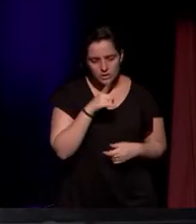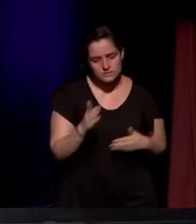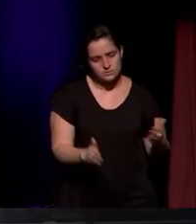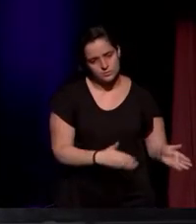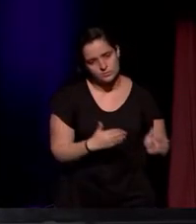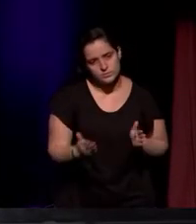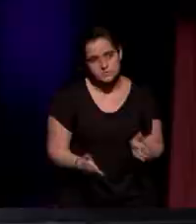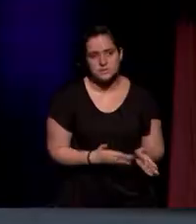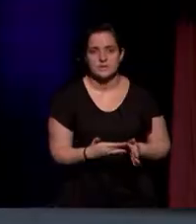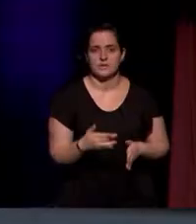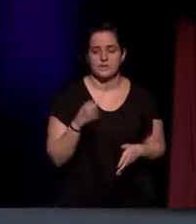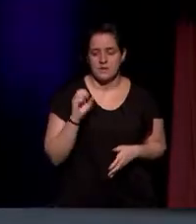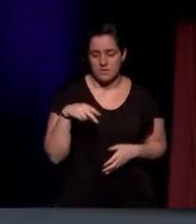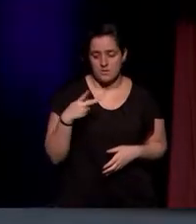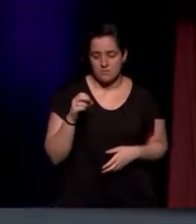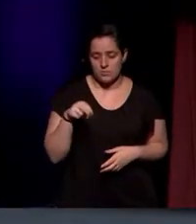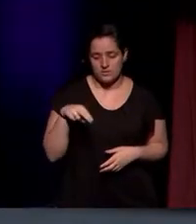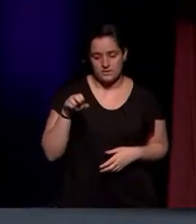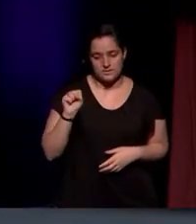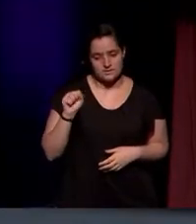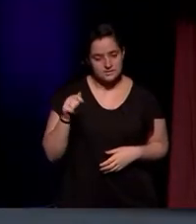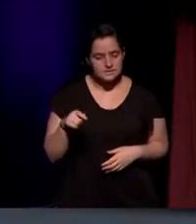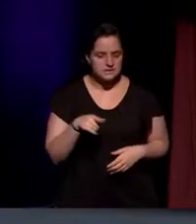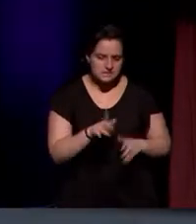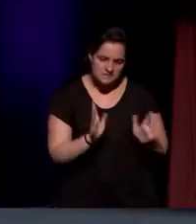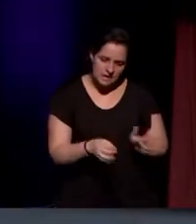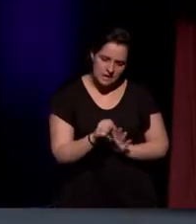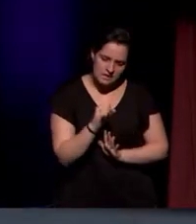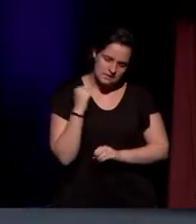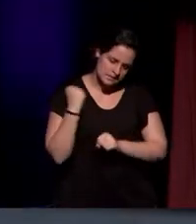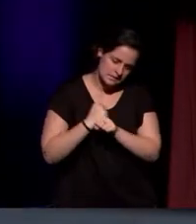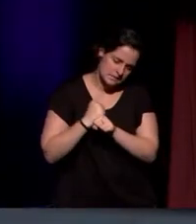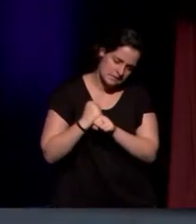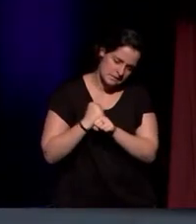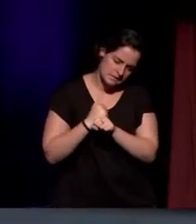which have been producing for centuries and which have fed,